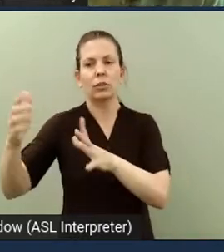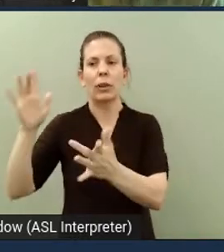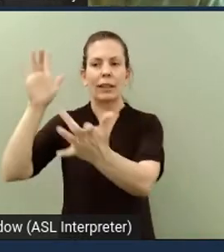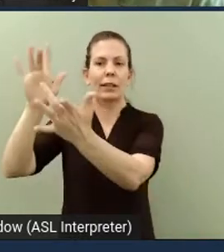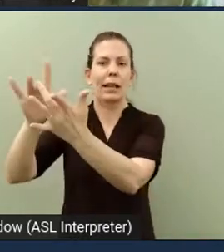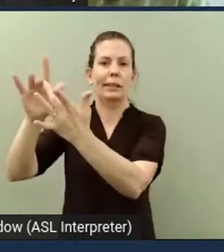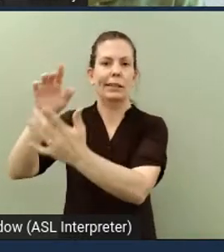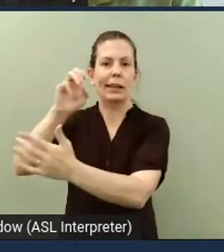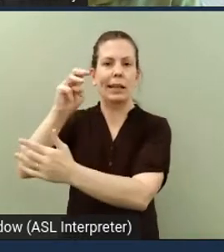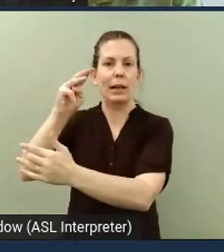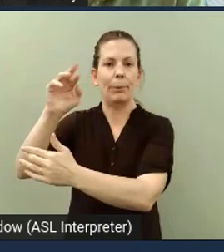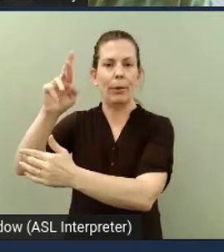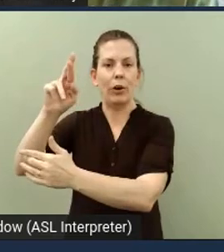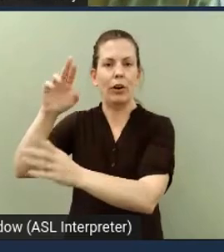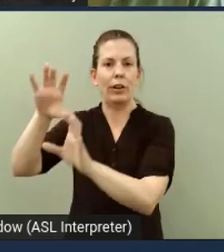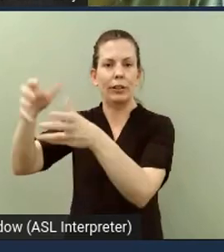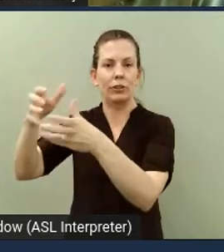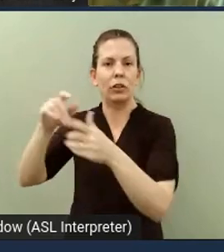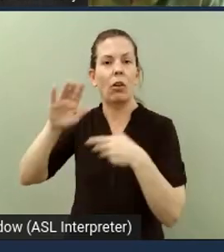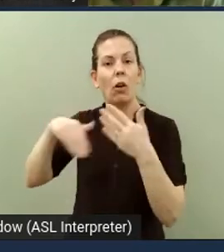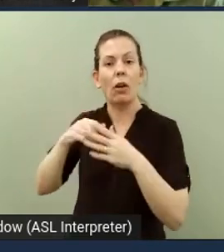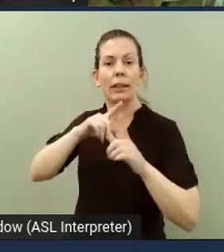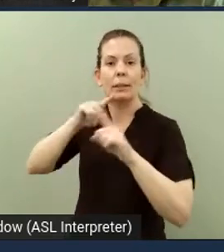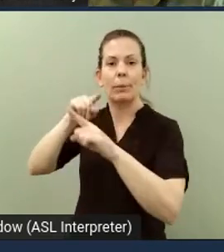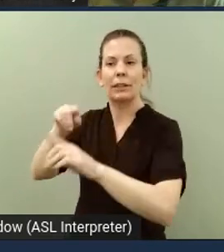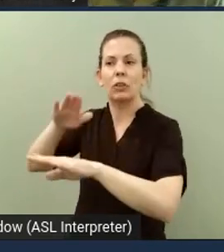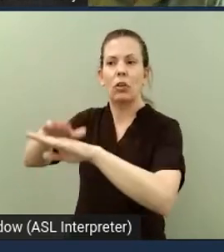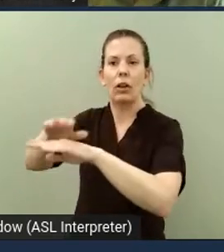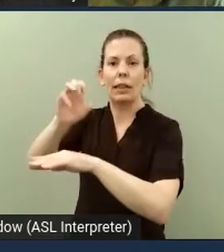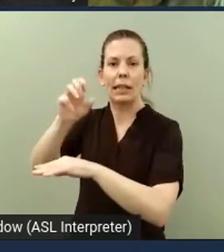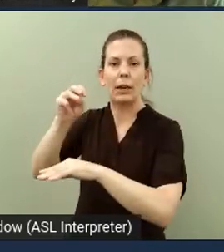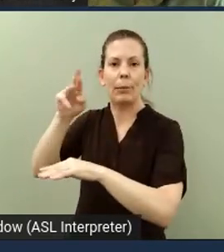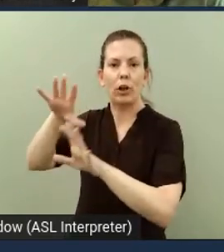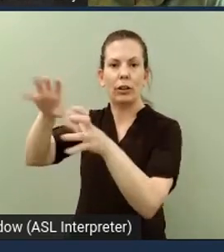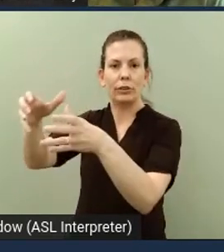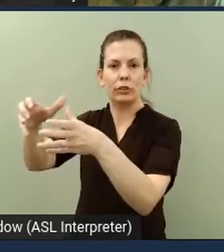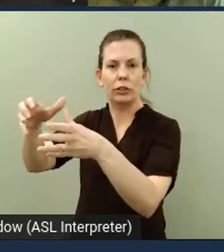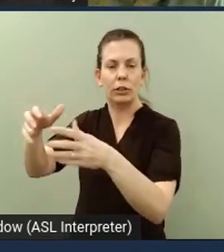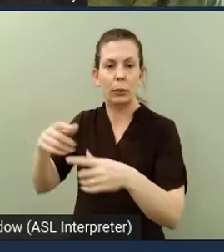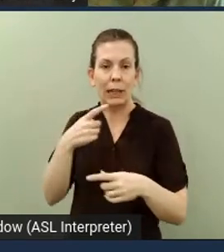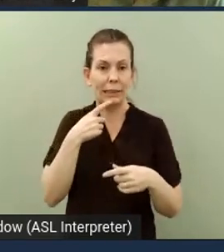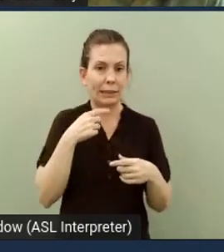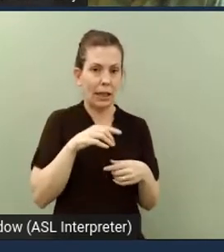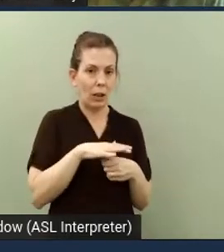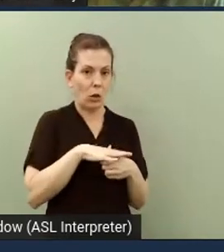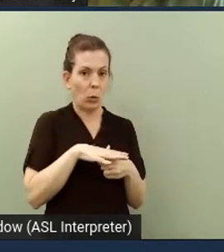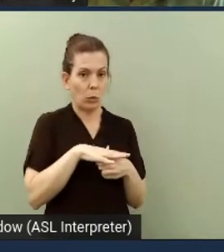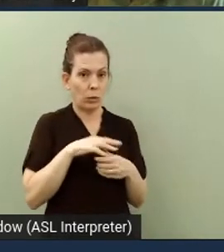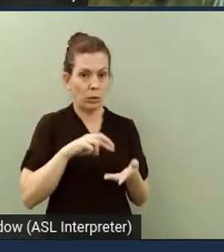and all of the commands are actually run on the EMR cluster. Now, when I say local, it is actually running,